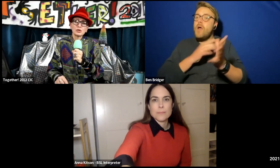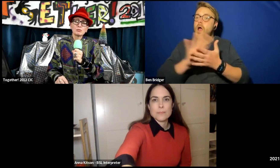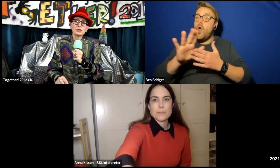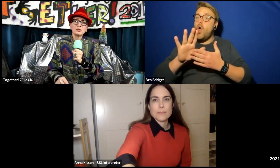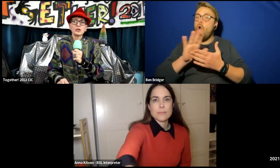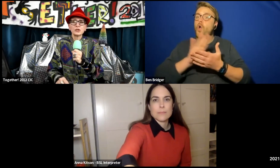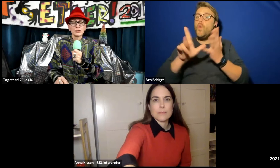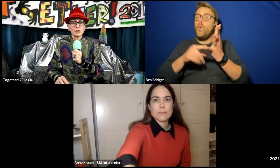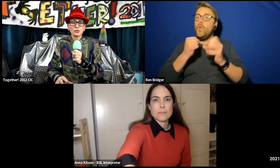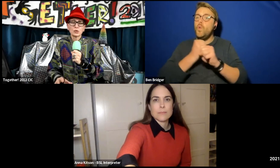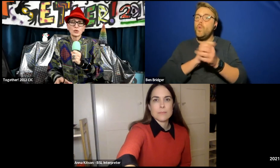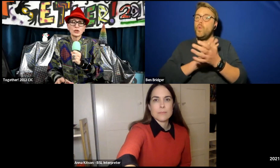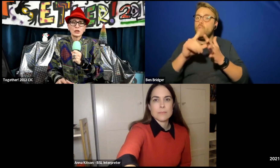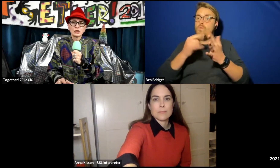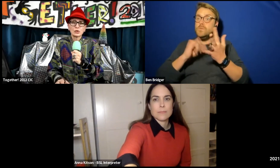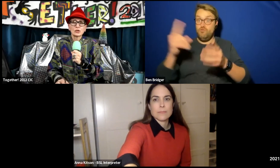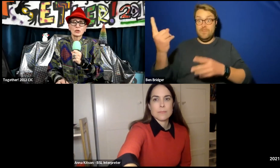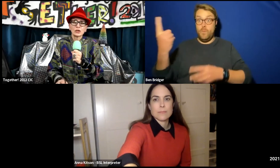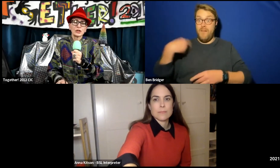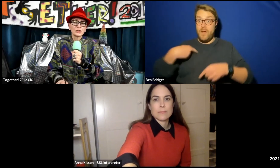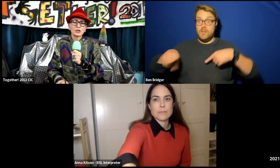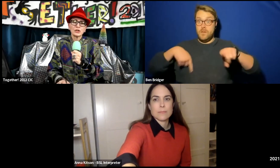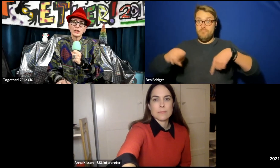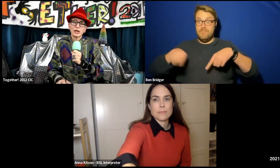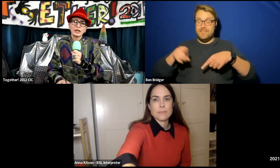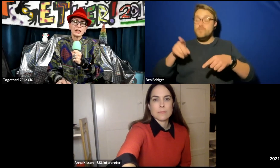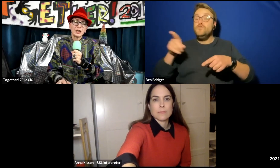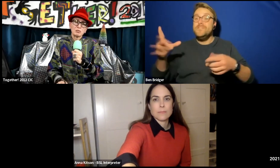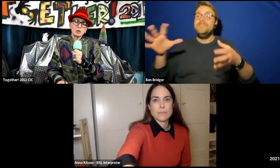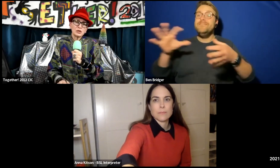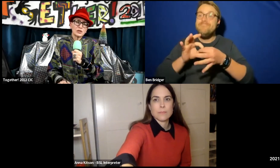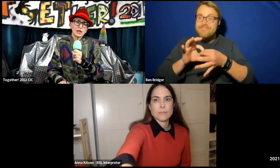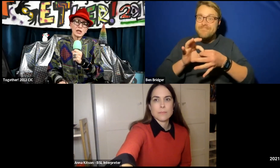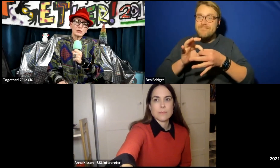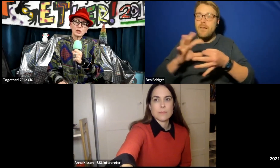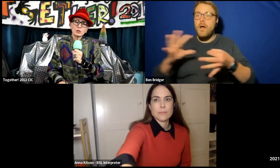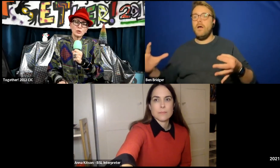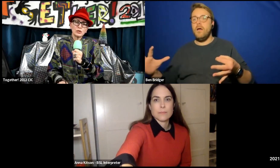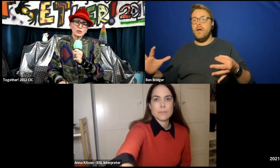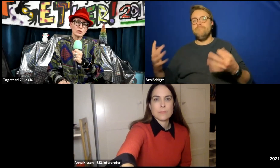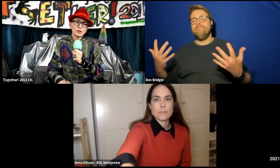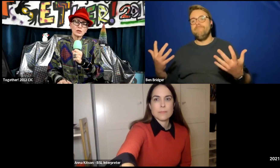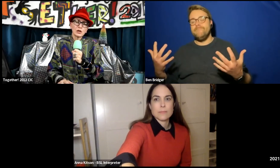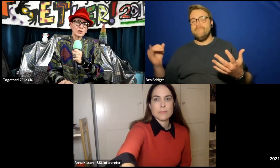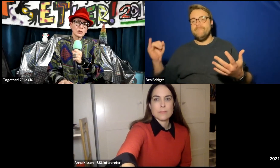briefly and has unfortunately lost the connection again. Sarah was such a